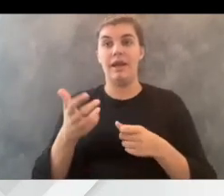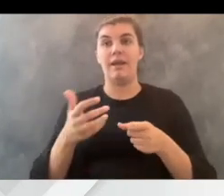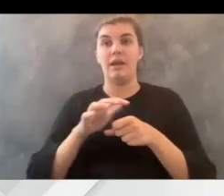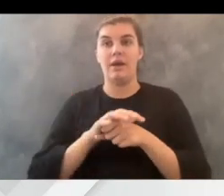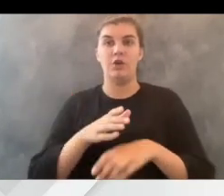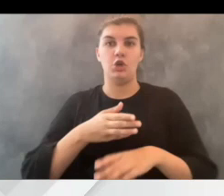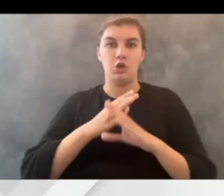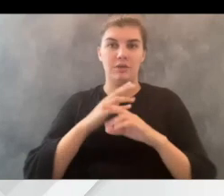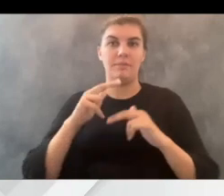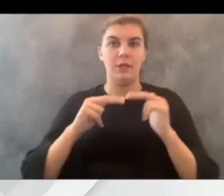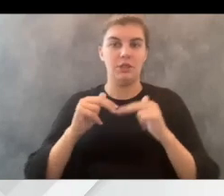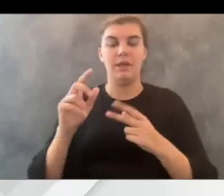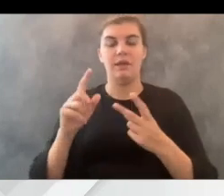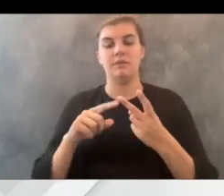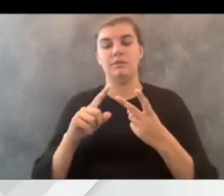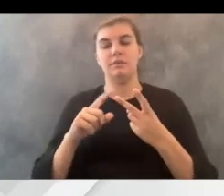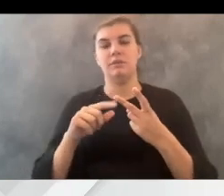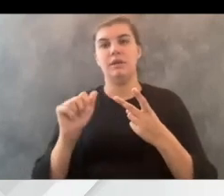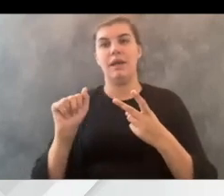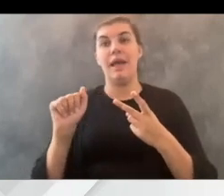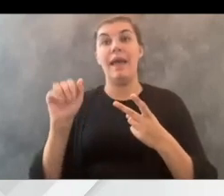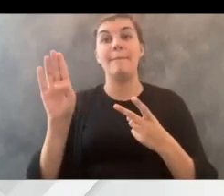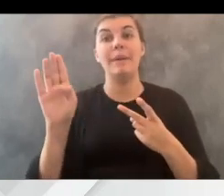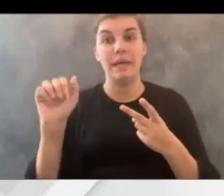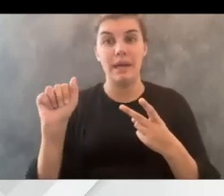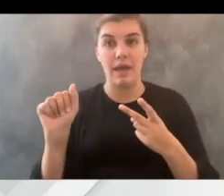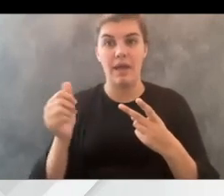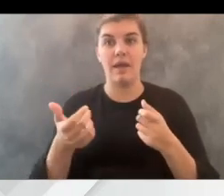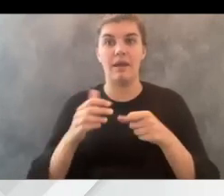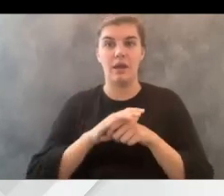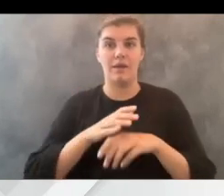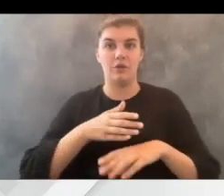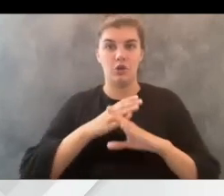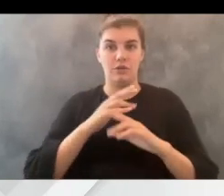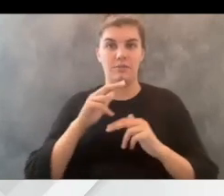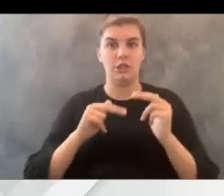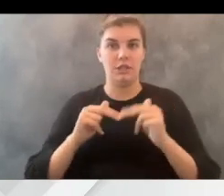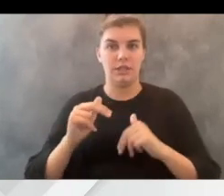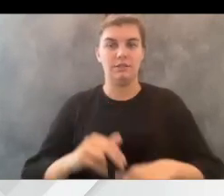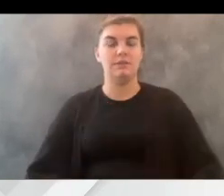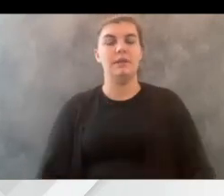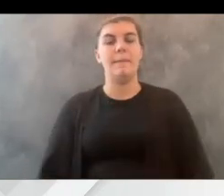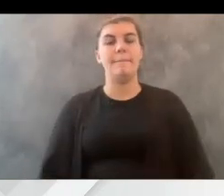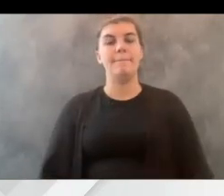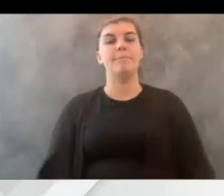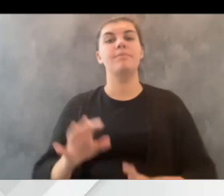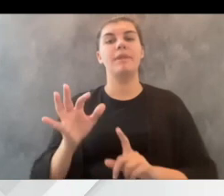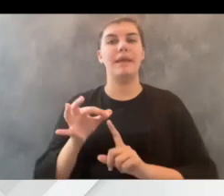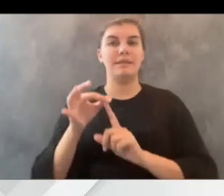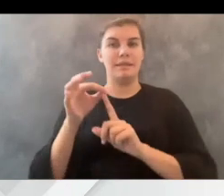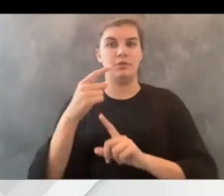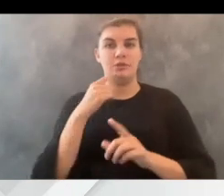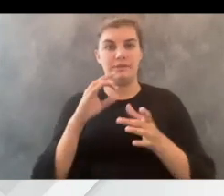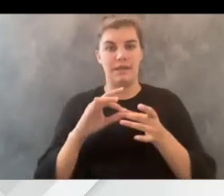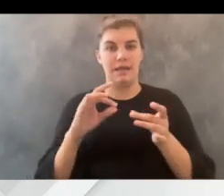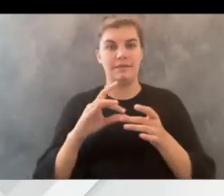the other addresses ABA covered buildings. The exception reads: "Sales or service counters that